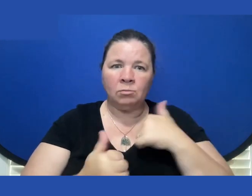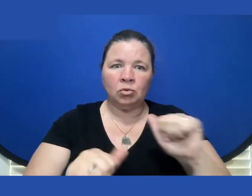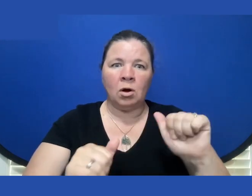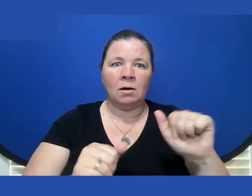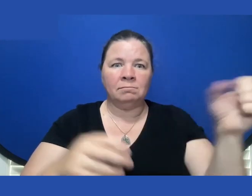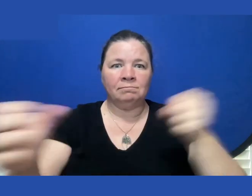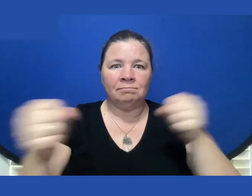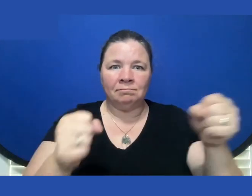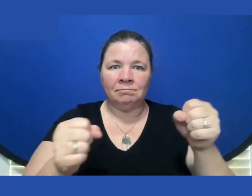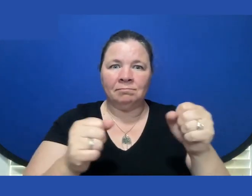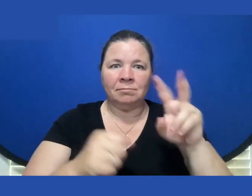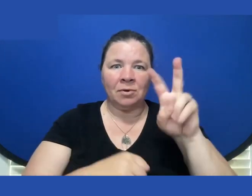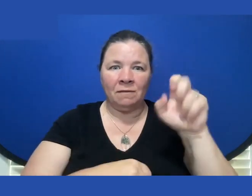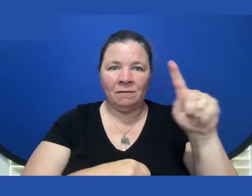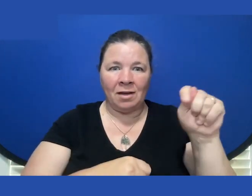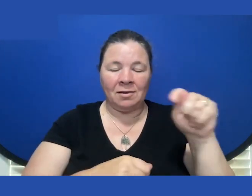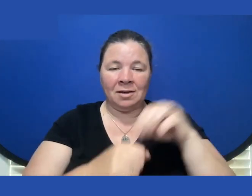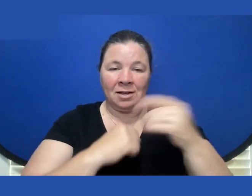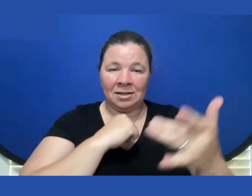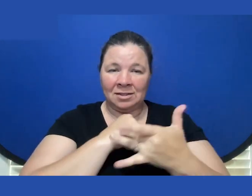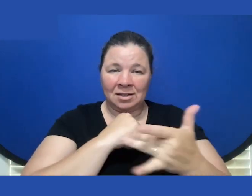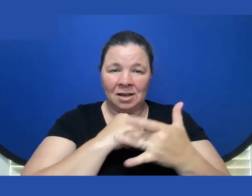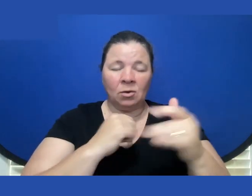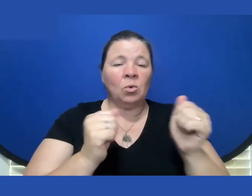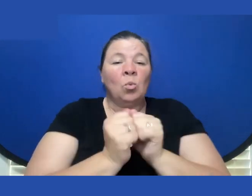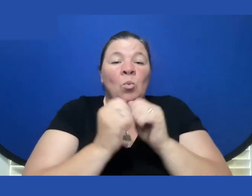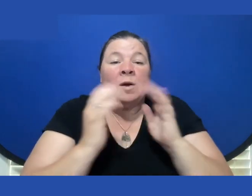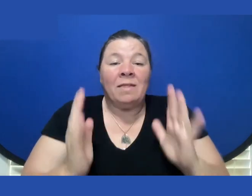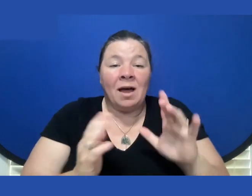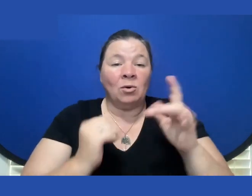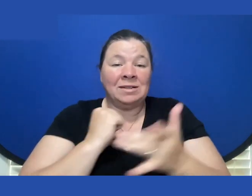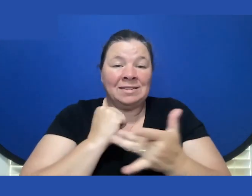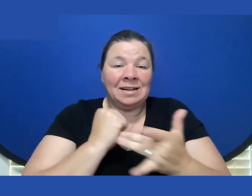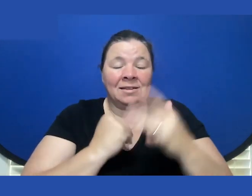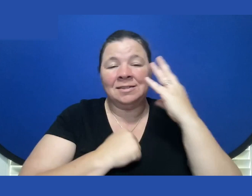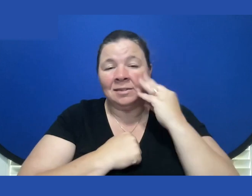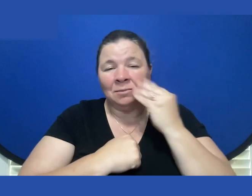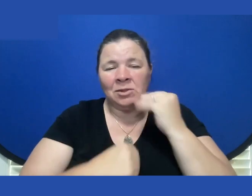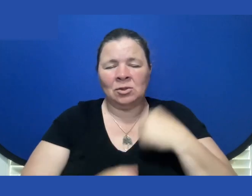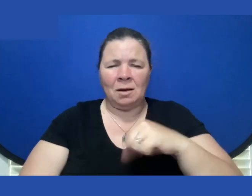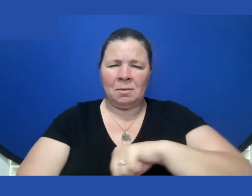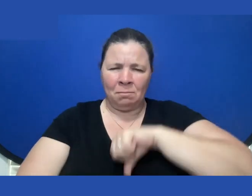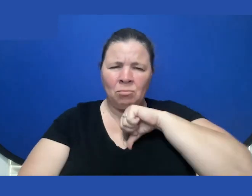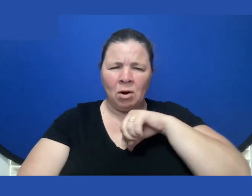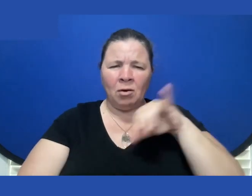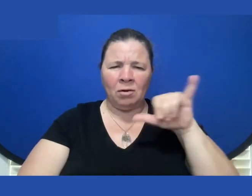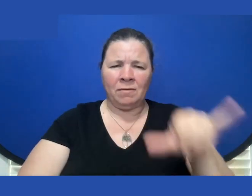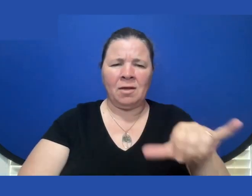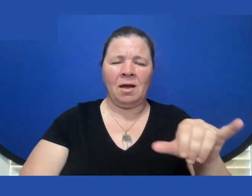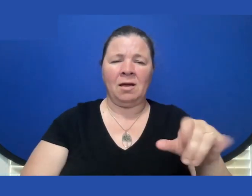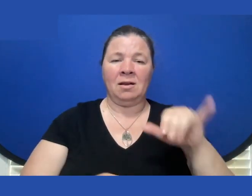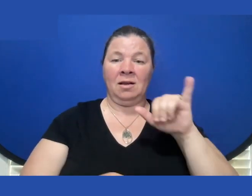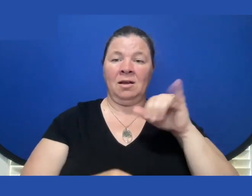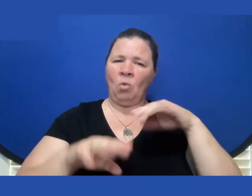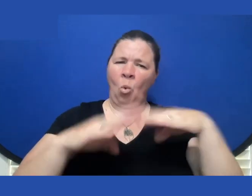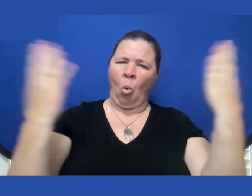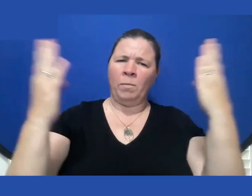with no tech experience, and I'm proud of that. So, you gotta really open those doors, and I think that daunting barrier,